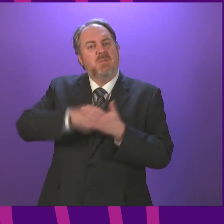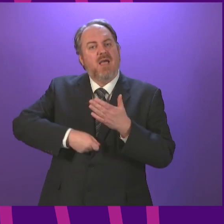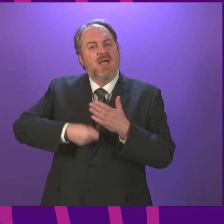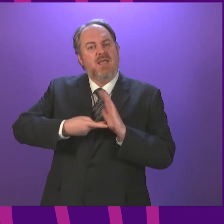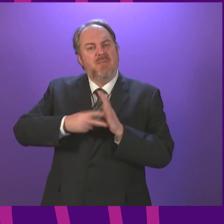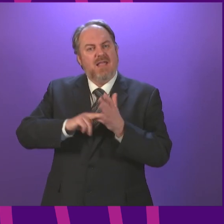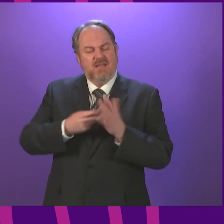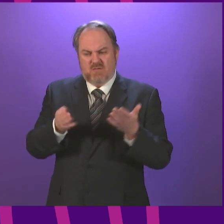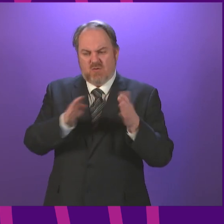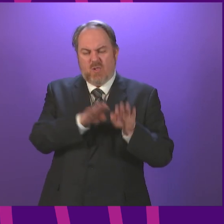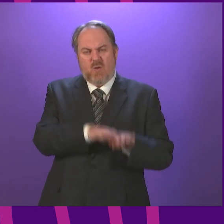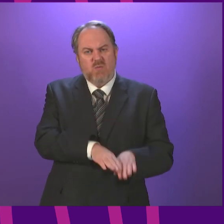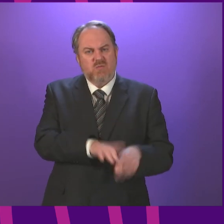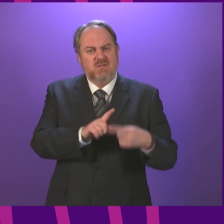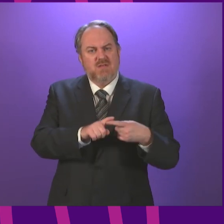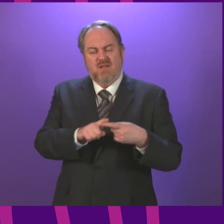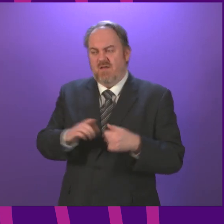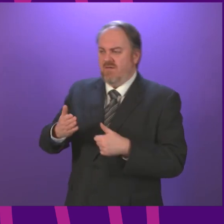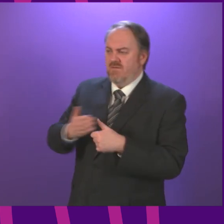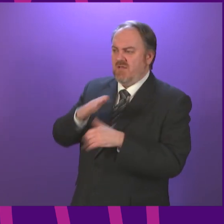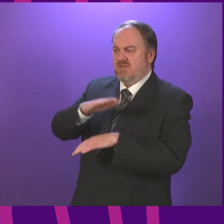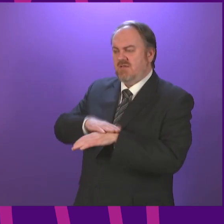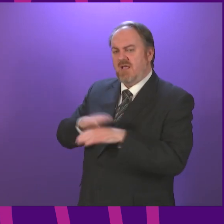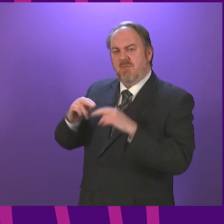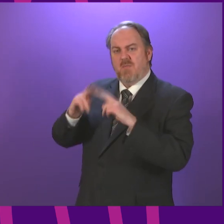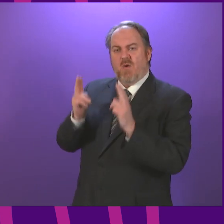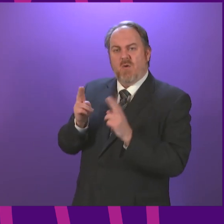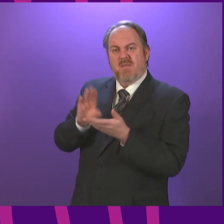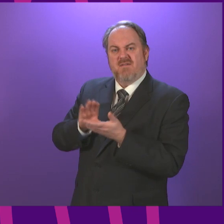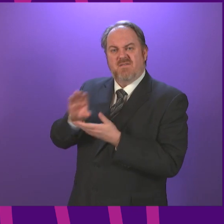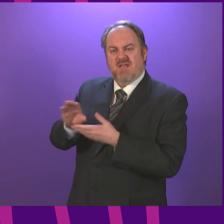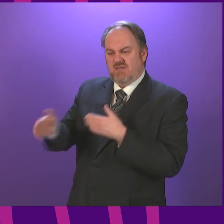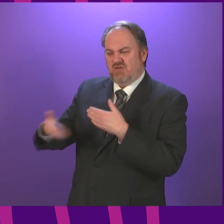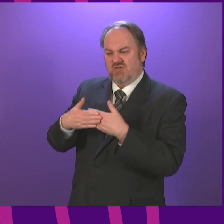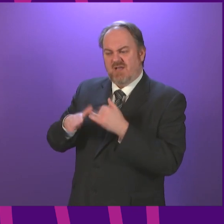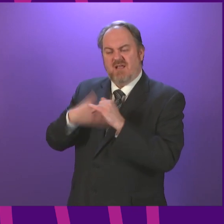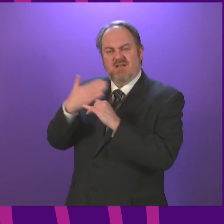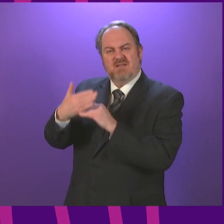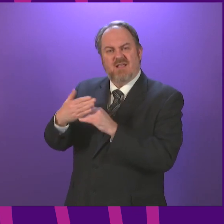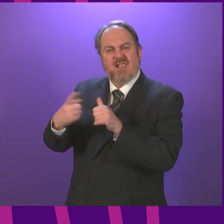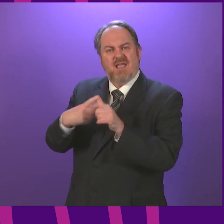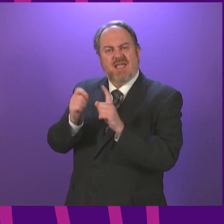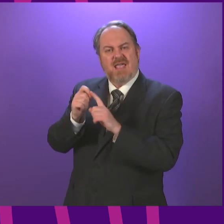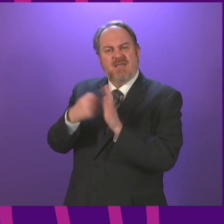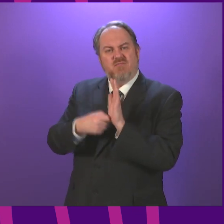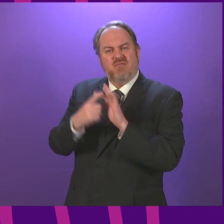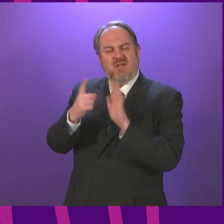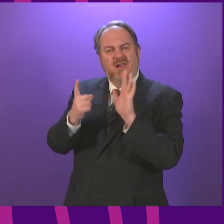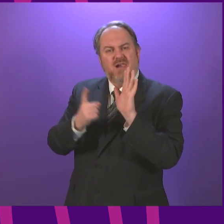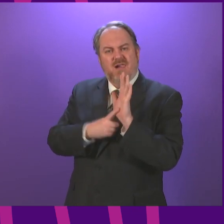a 70 per cent cut to the first home fund, which remains closed until April. Now that it has ended those key policies, the Government does not have a comprehensive policy to support